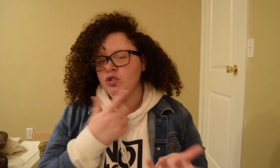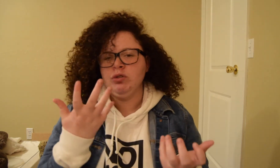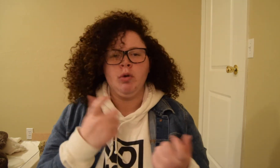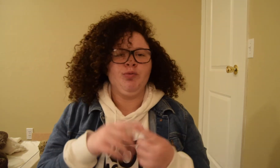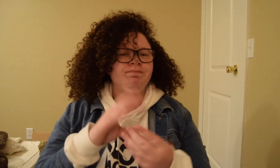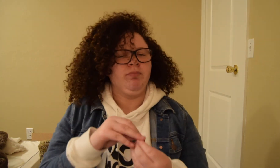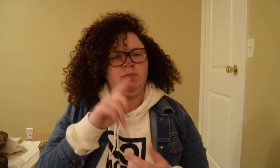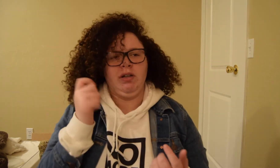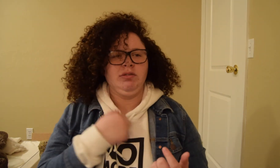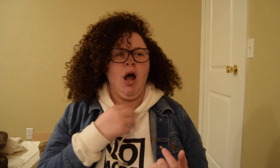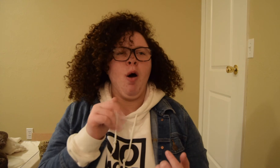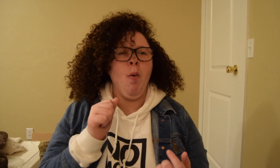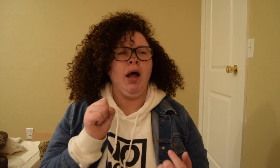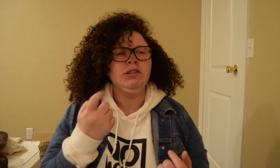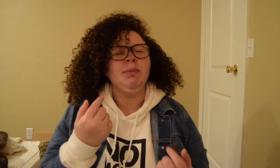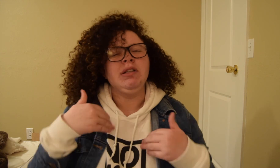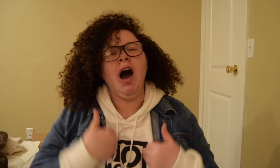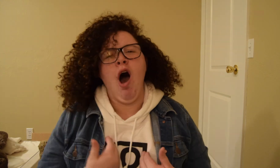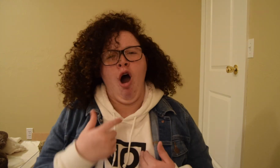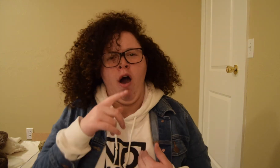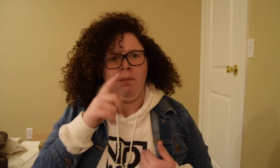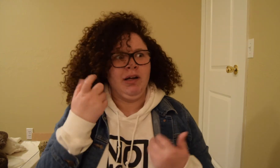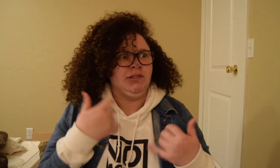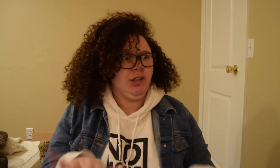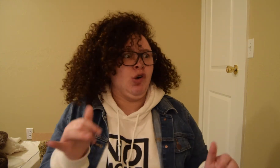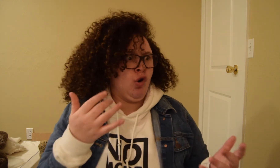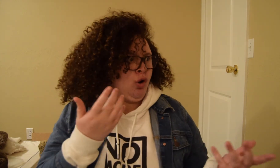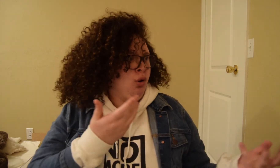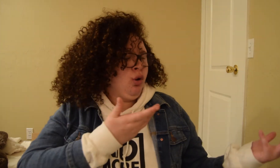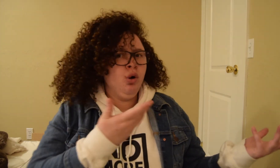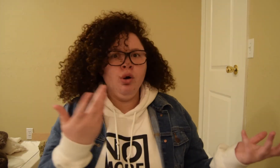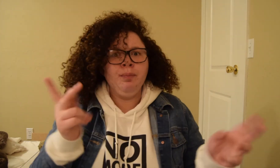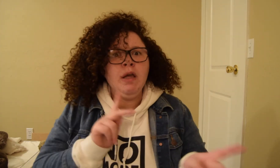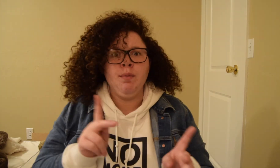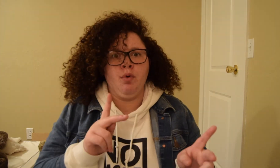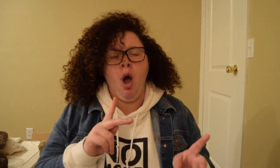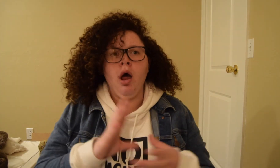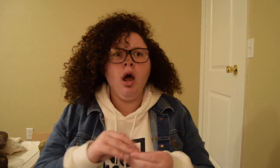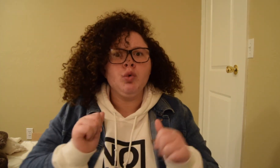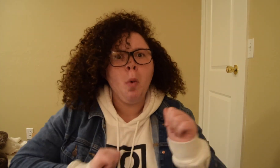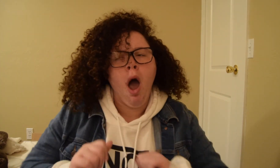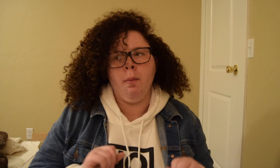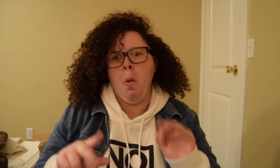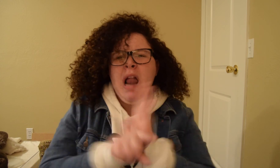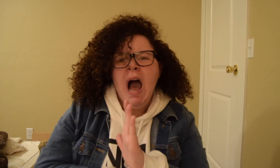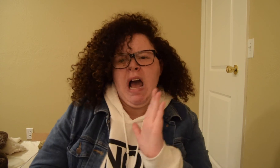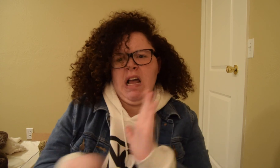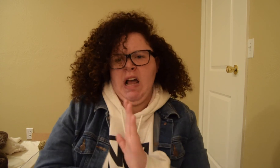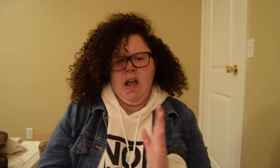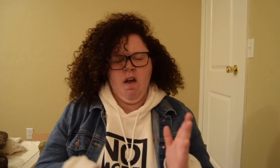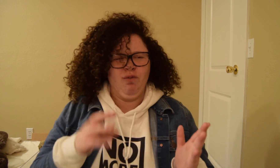I just wanted to say something because I'm tired of still getting drama or negative words